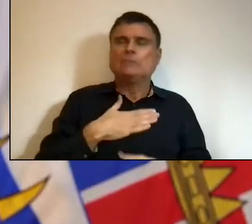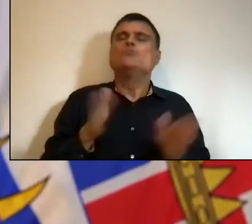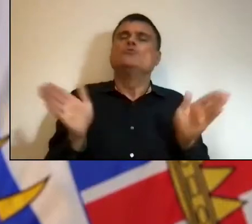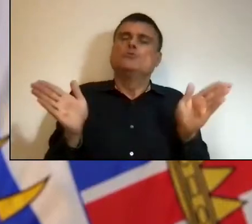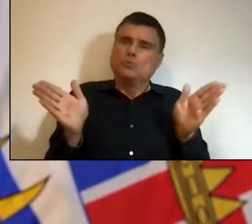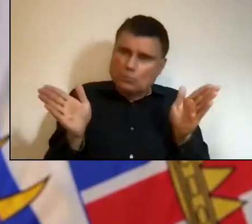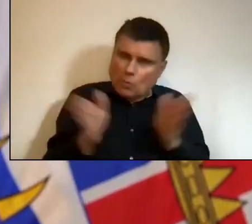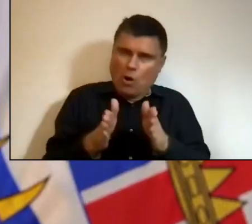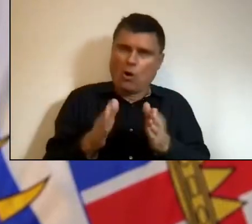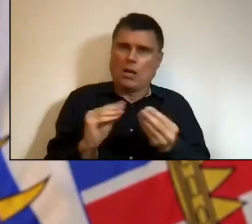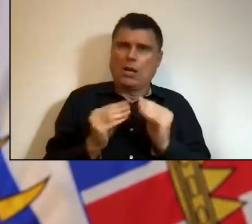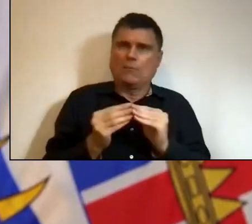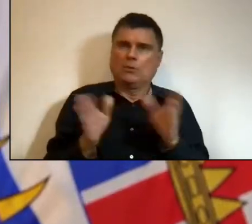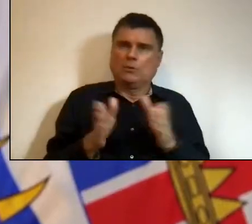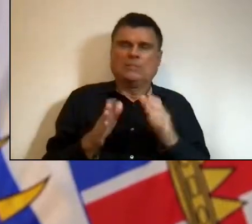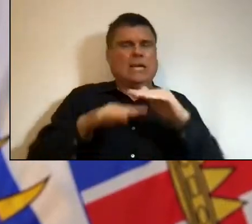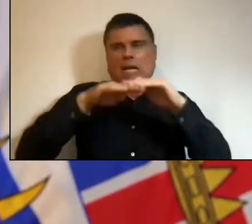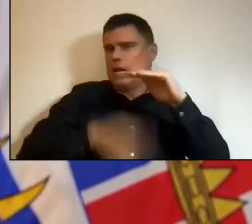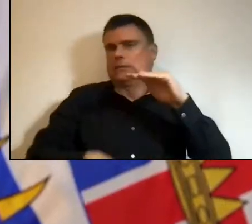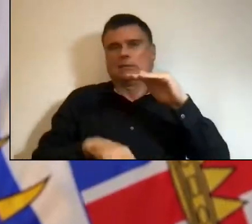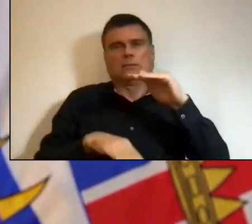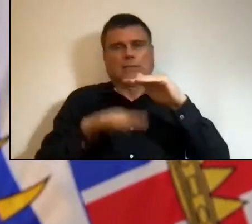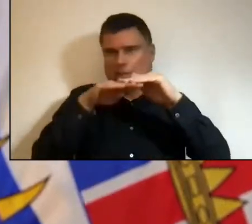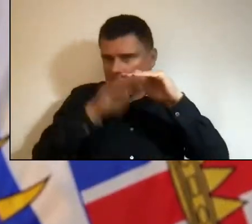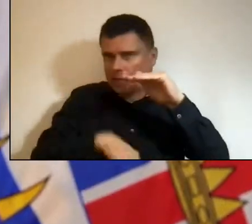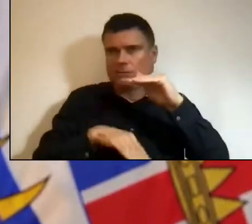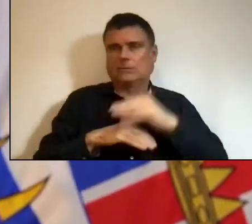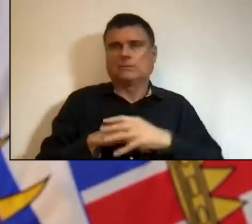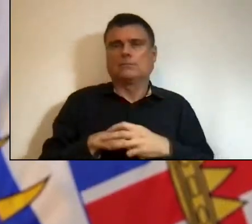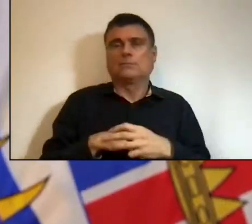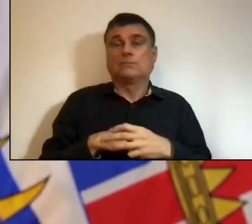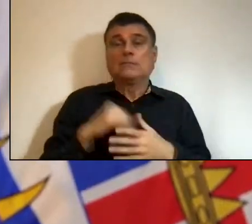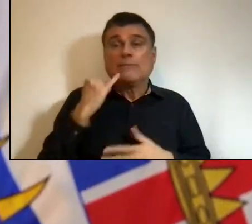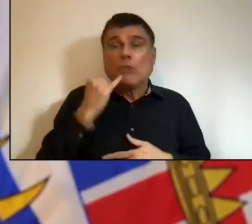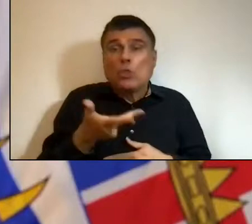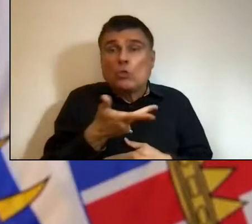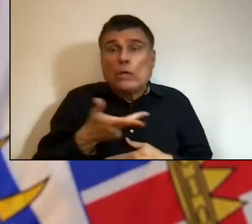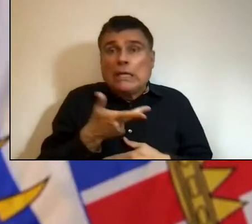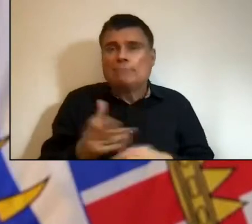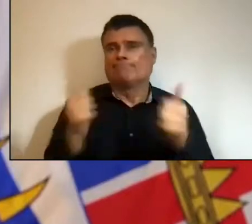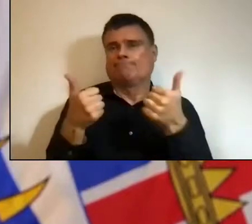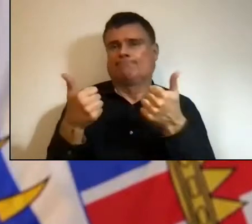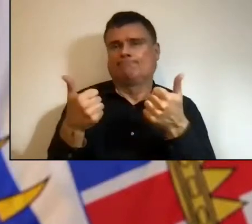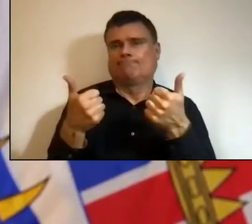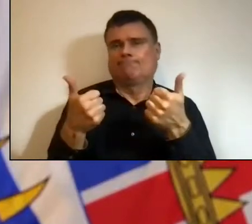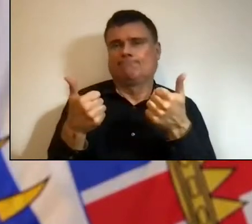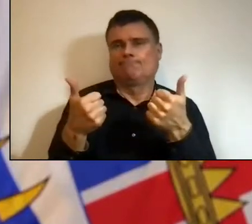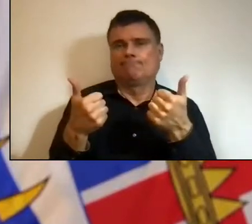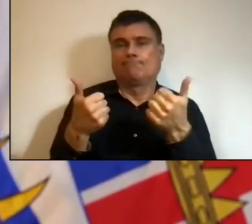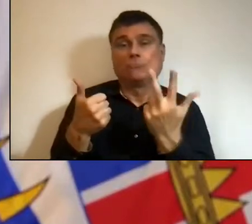as possible. And if you if that